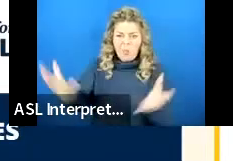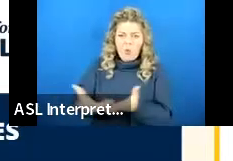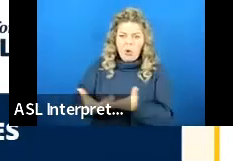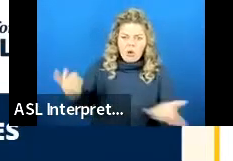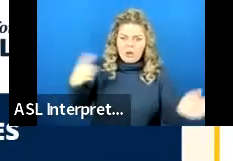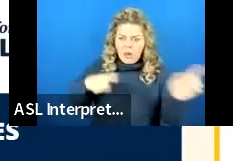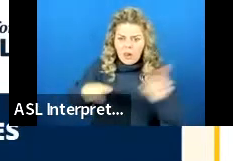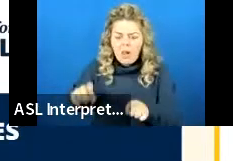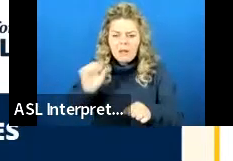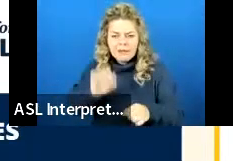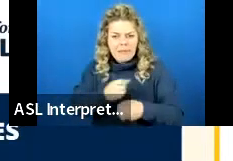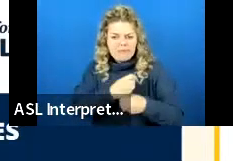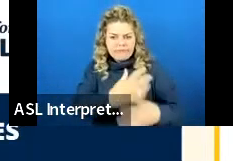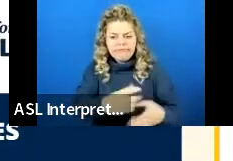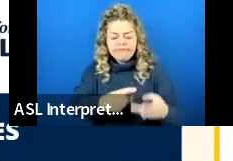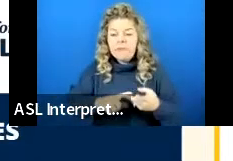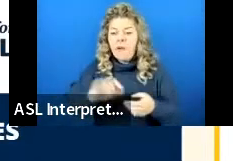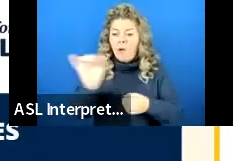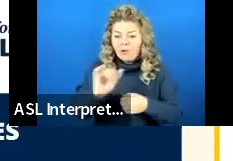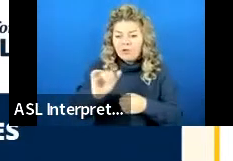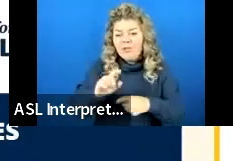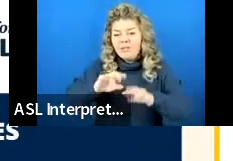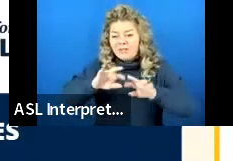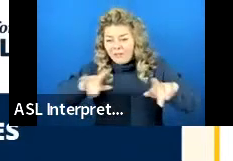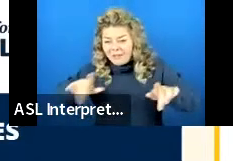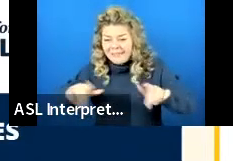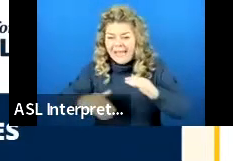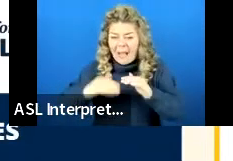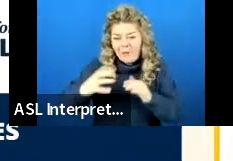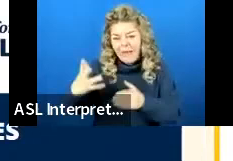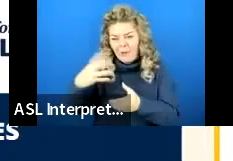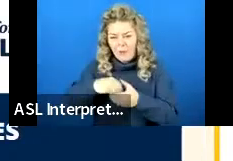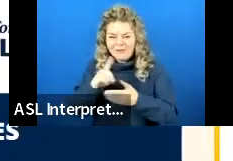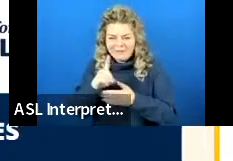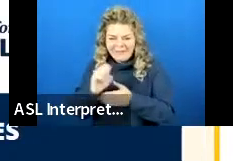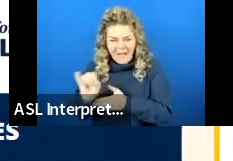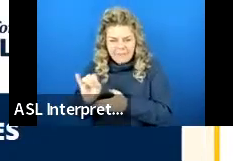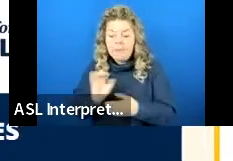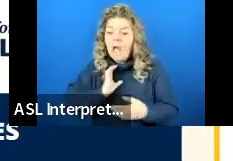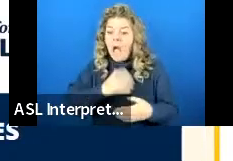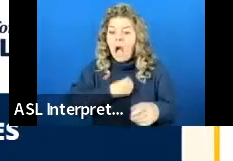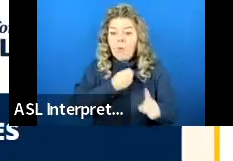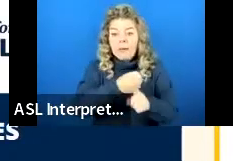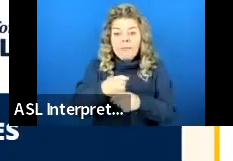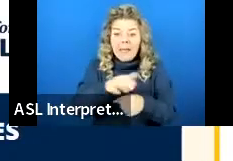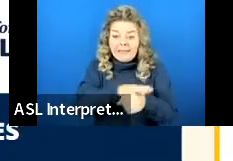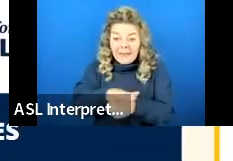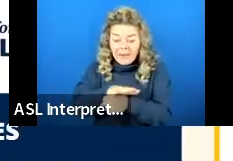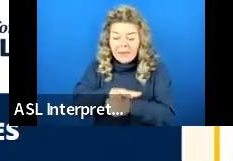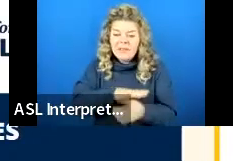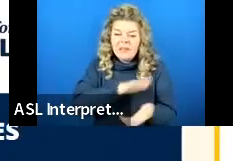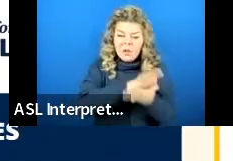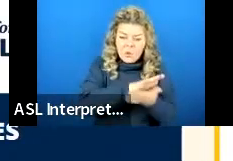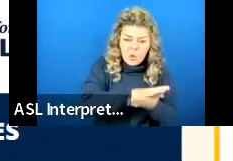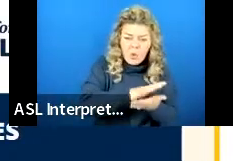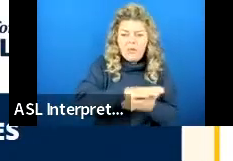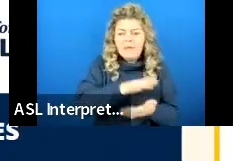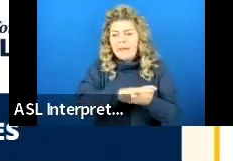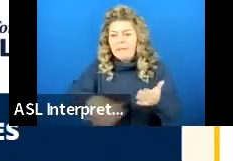and diversity, equity and inclusion, our impact areas, our school, college, campus unit priorities.